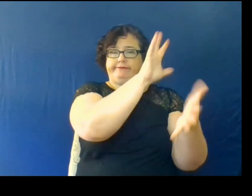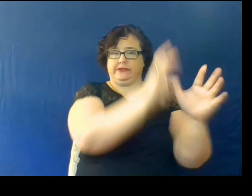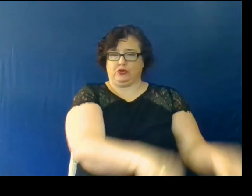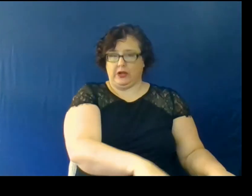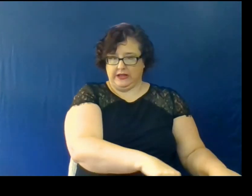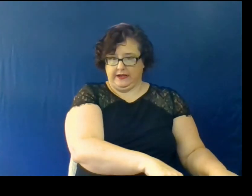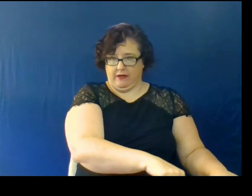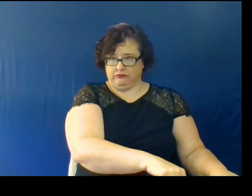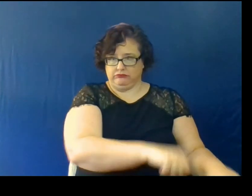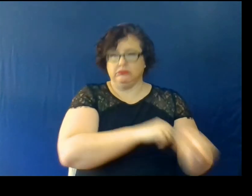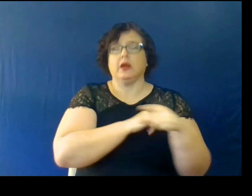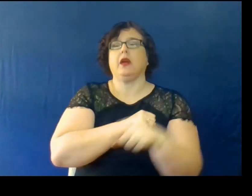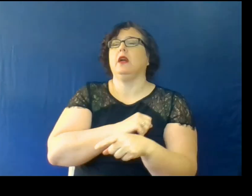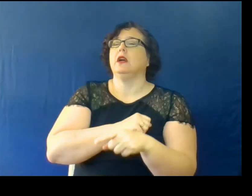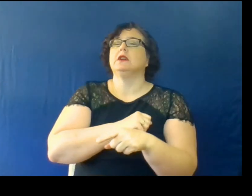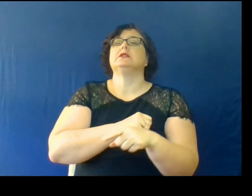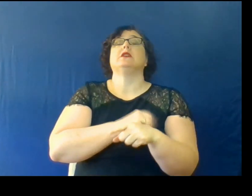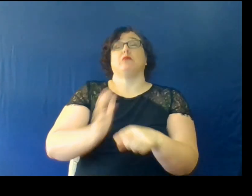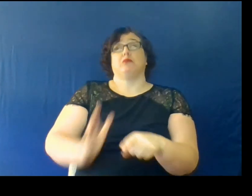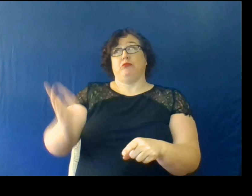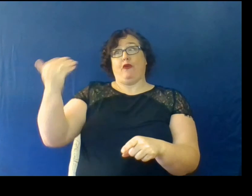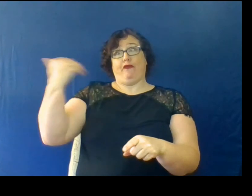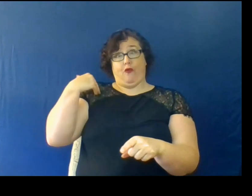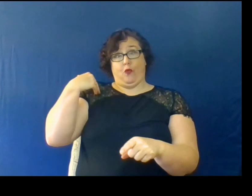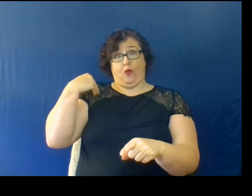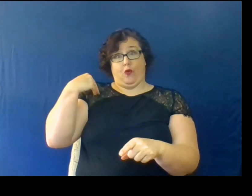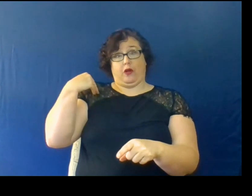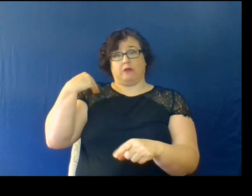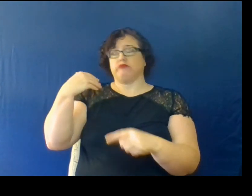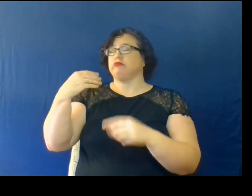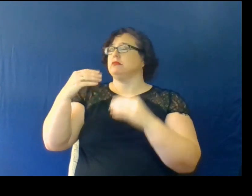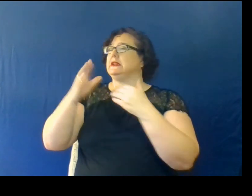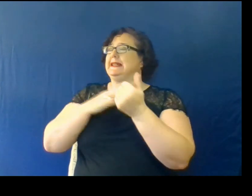you can assist. It used to be that you could assist an unlimited number of federal elections